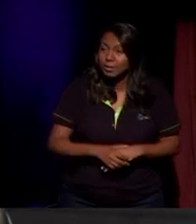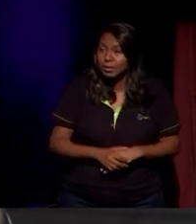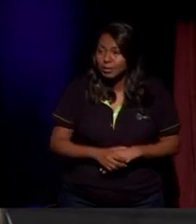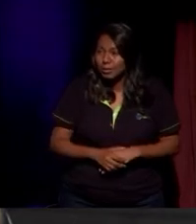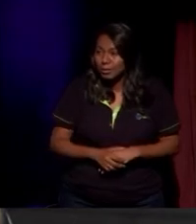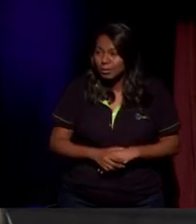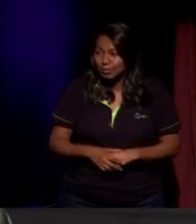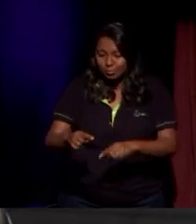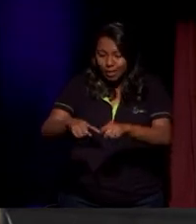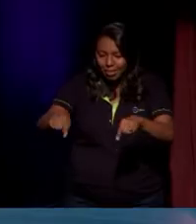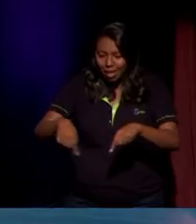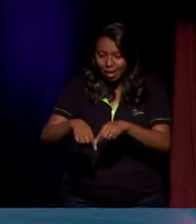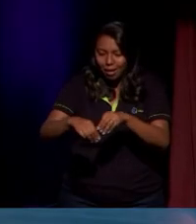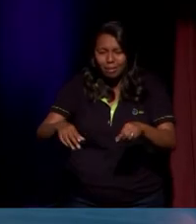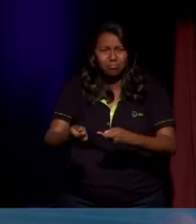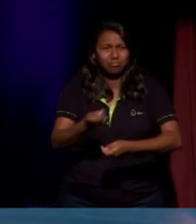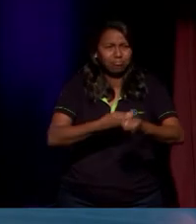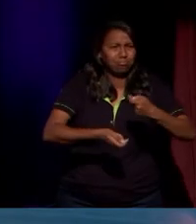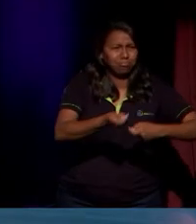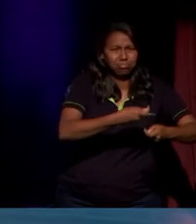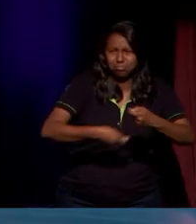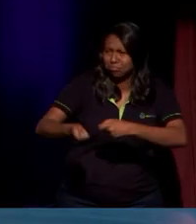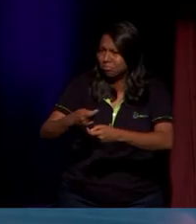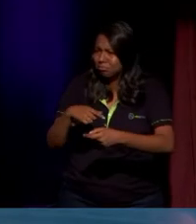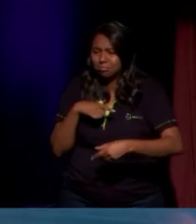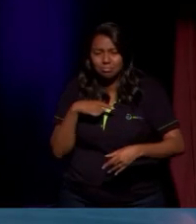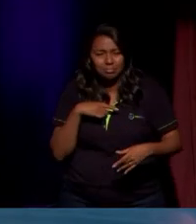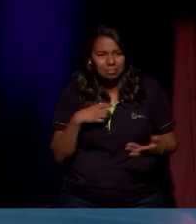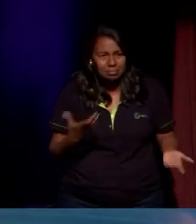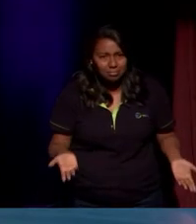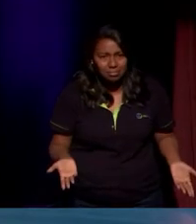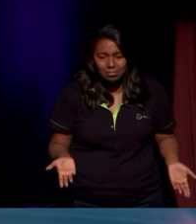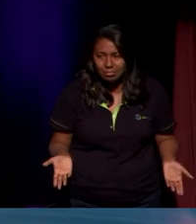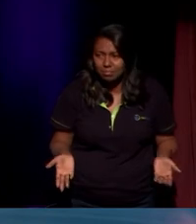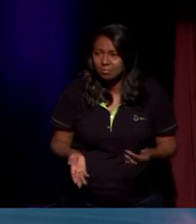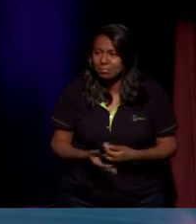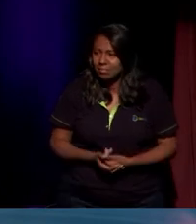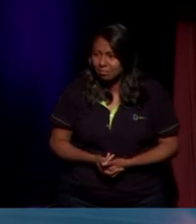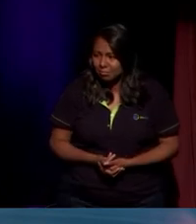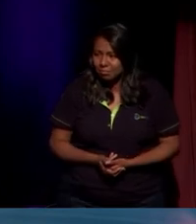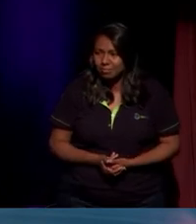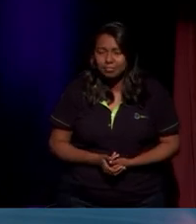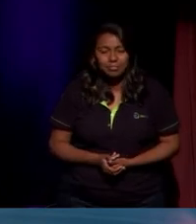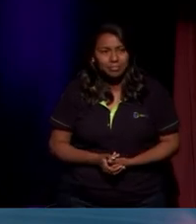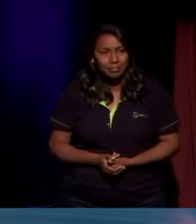in the context of these multinationals